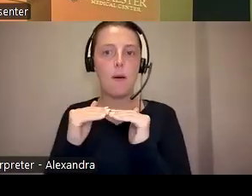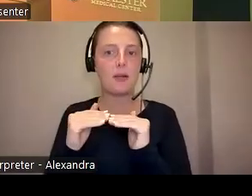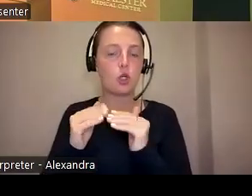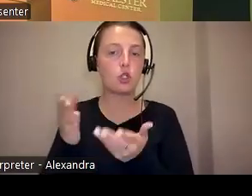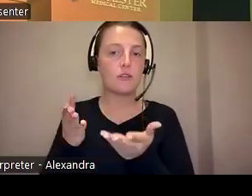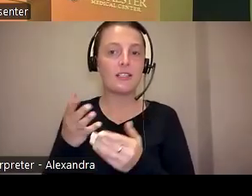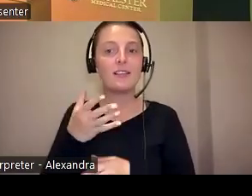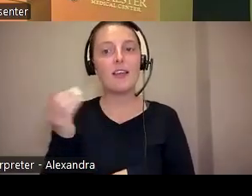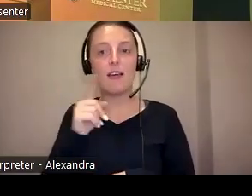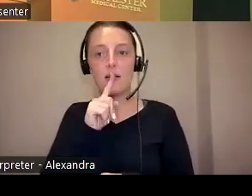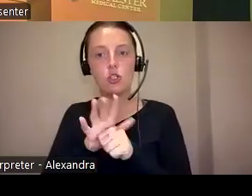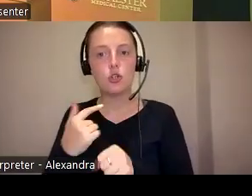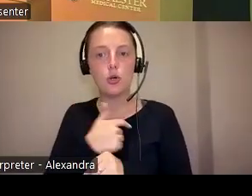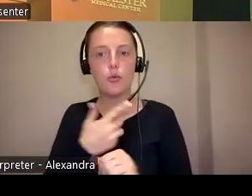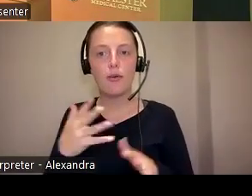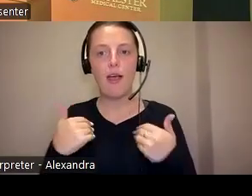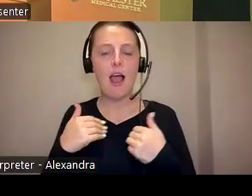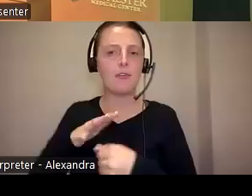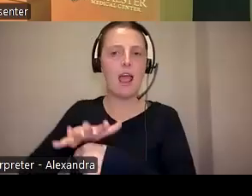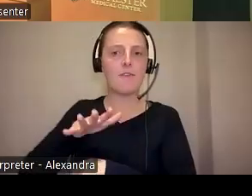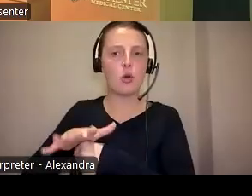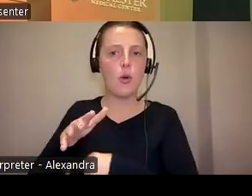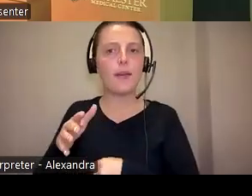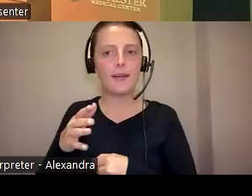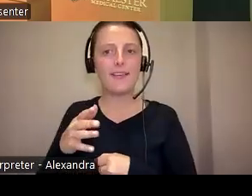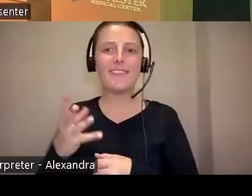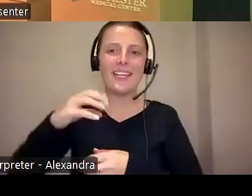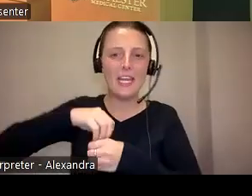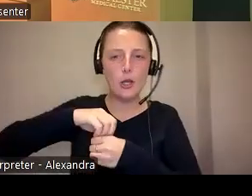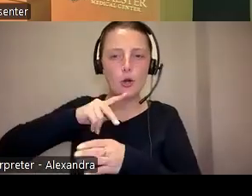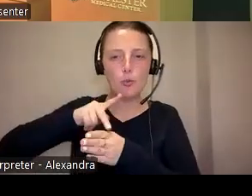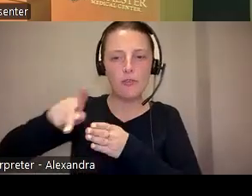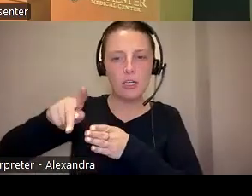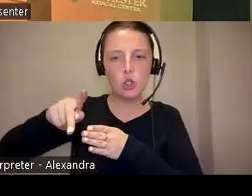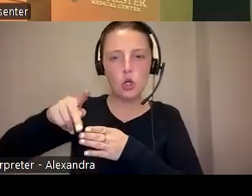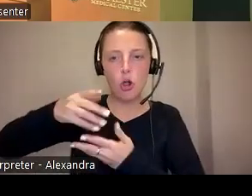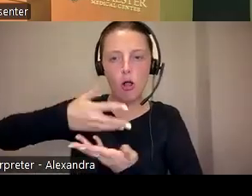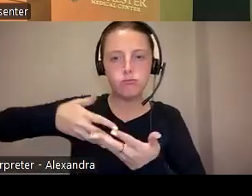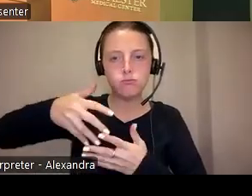that we have an adequate uh interprofessional and diverse team in order to address the varied needs